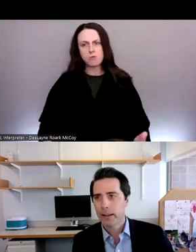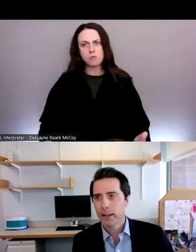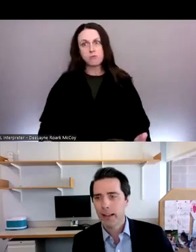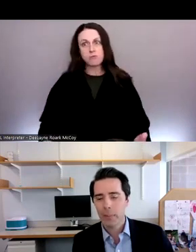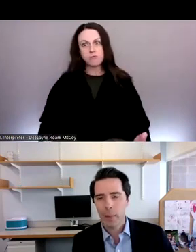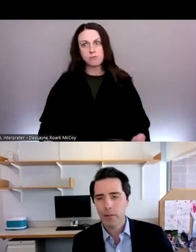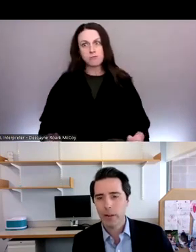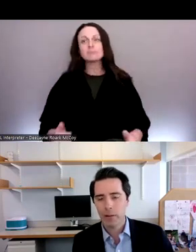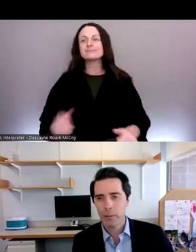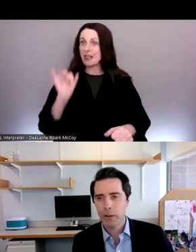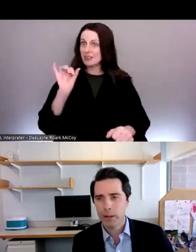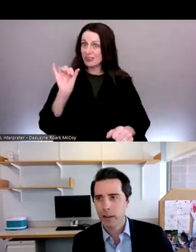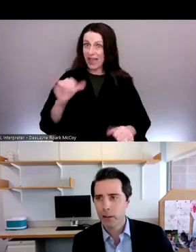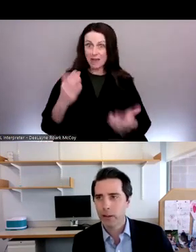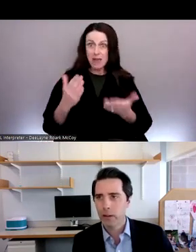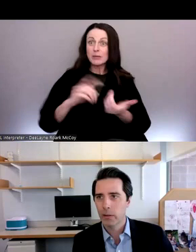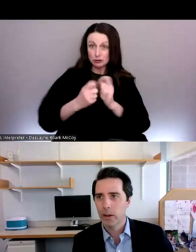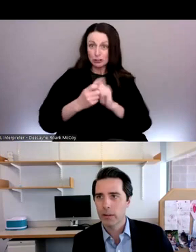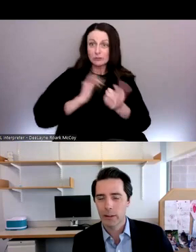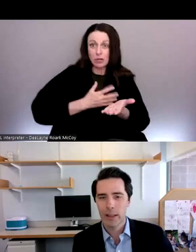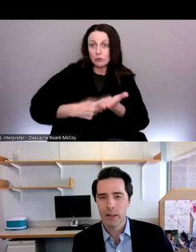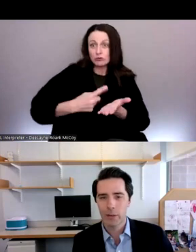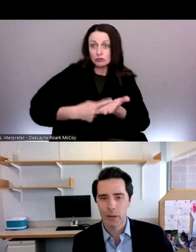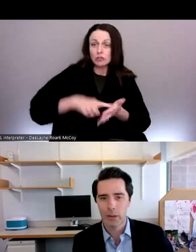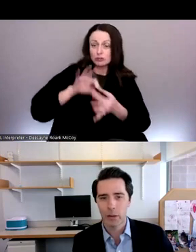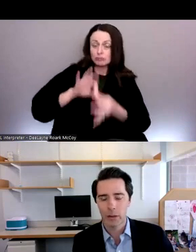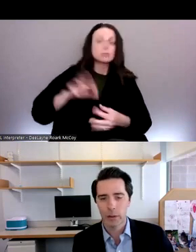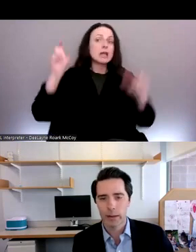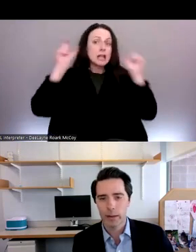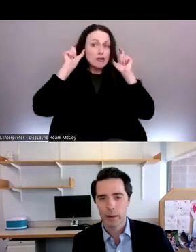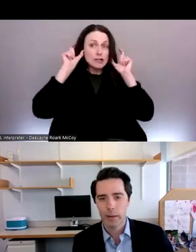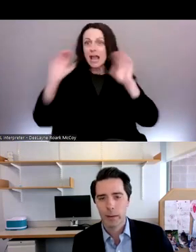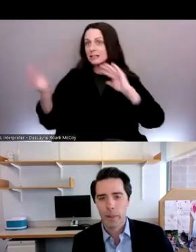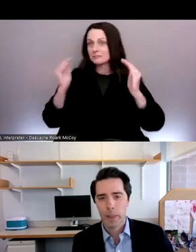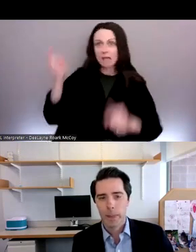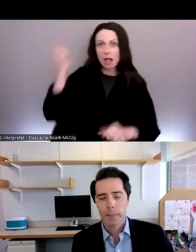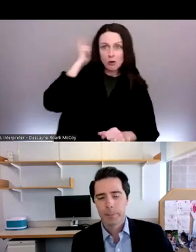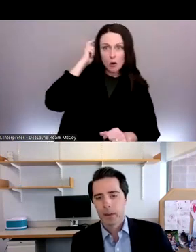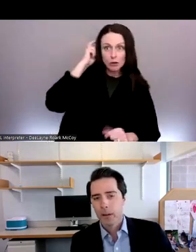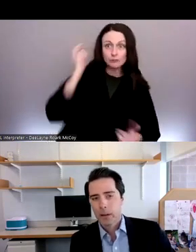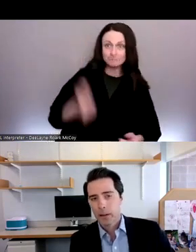again that may reframe our discussion around hearing aids versus Cochlear